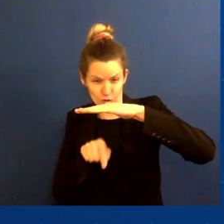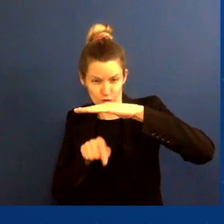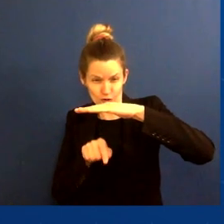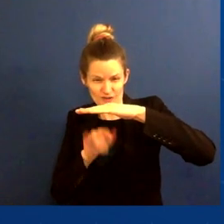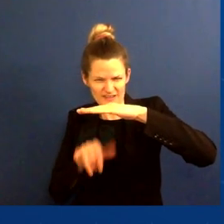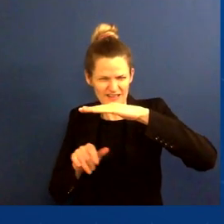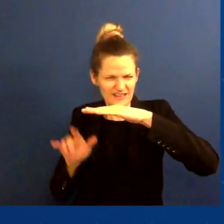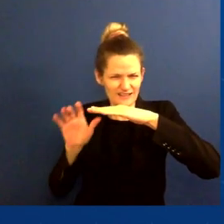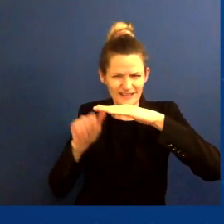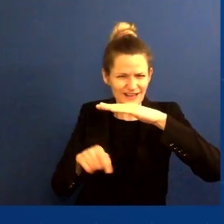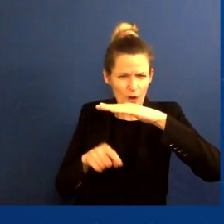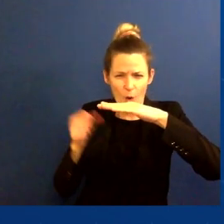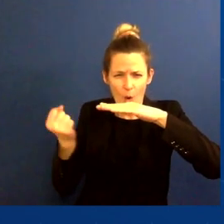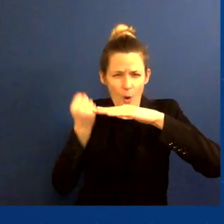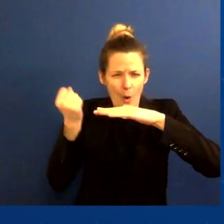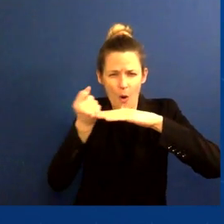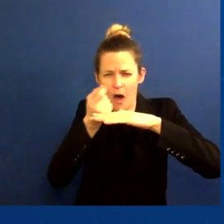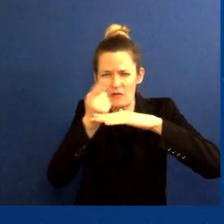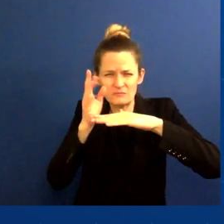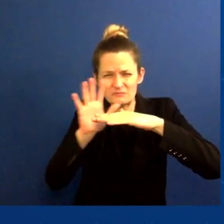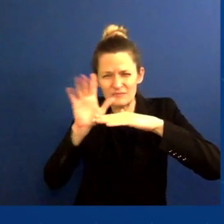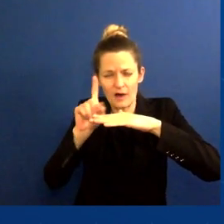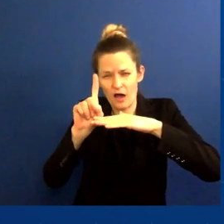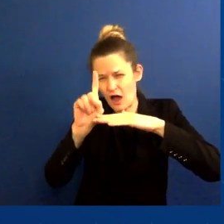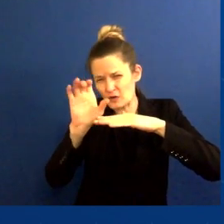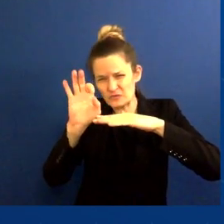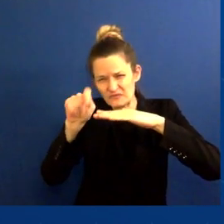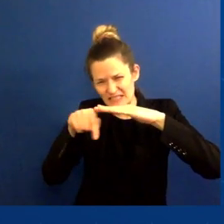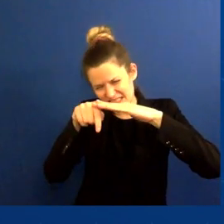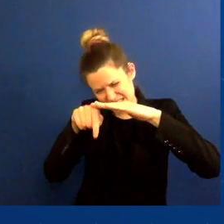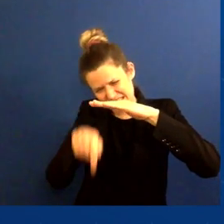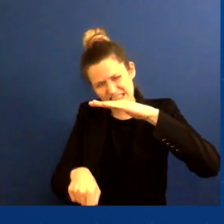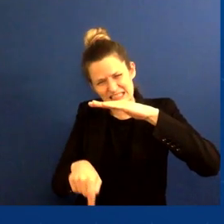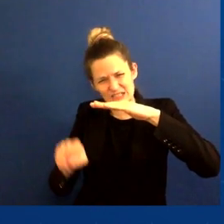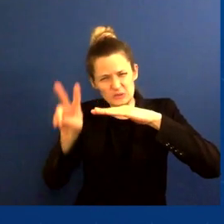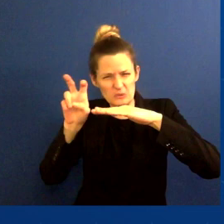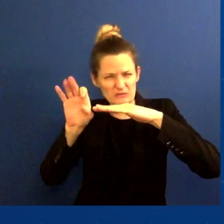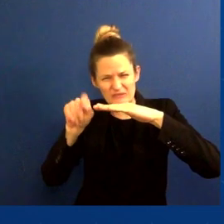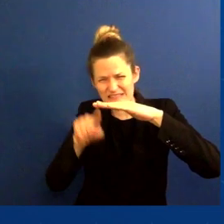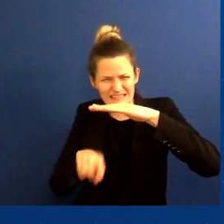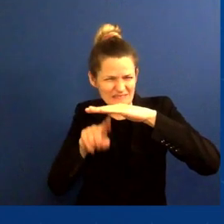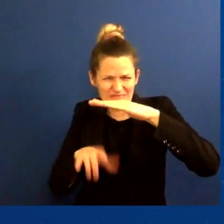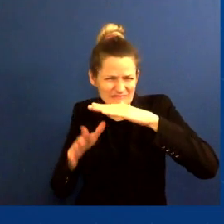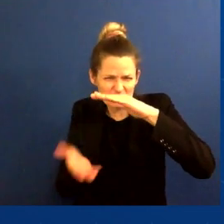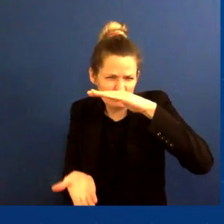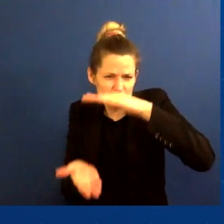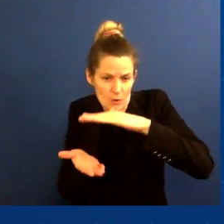When it collapsed, instead of a bus with a couple people on it -- being packed with school buses full of children,